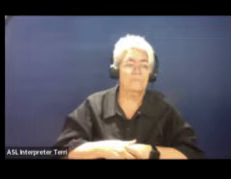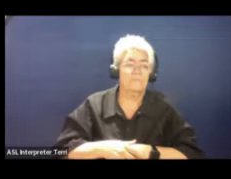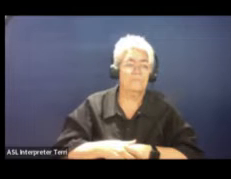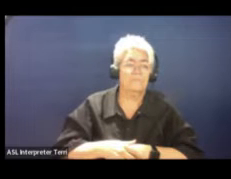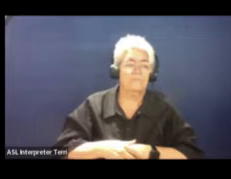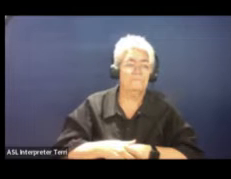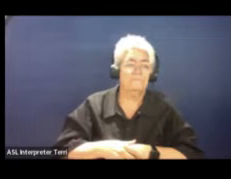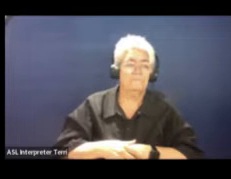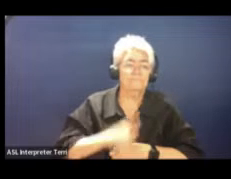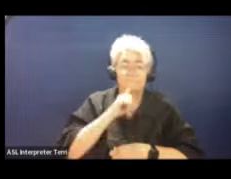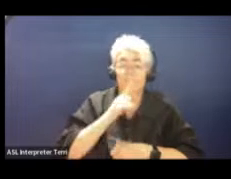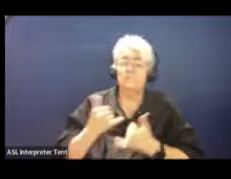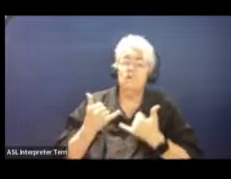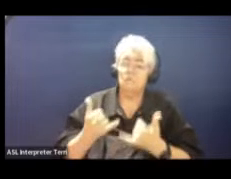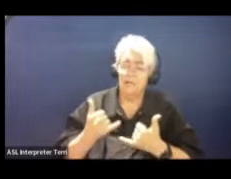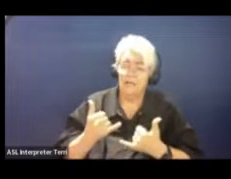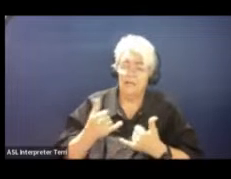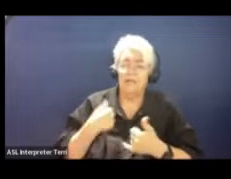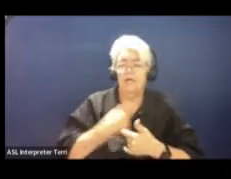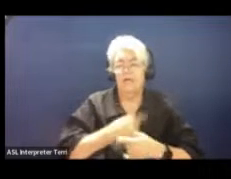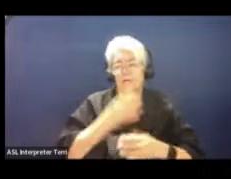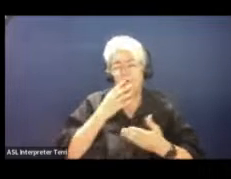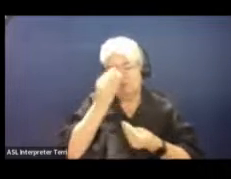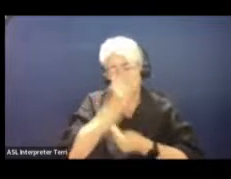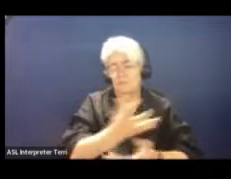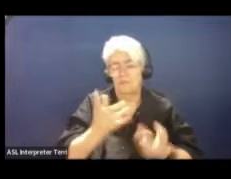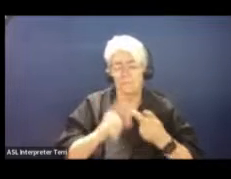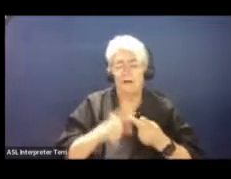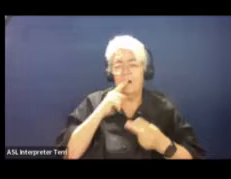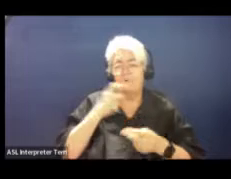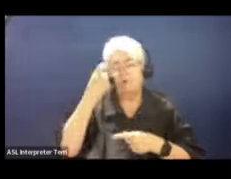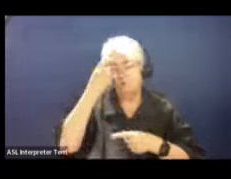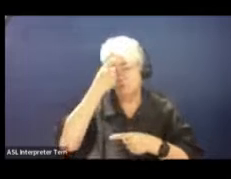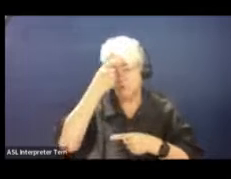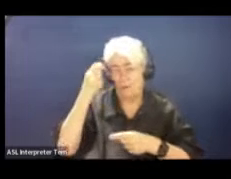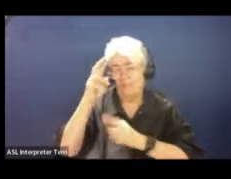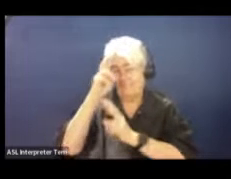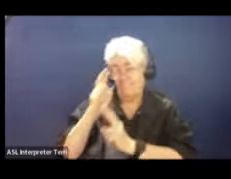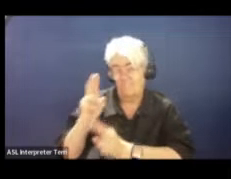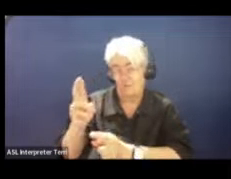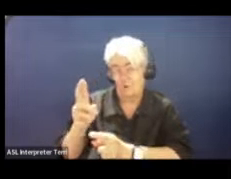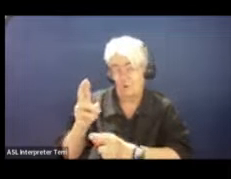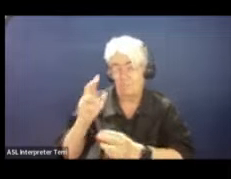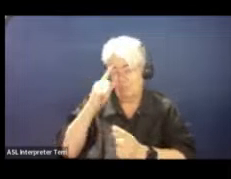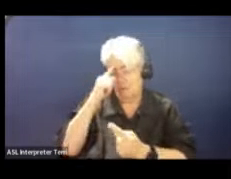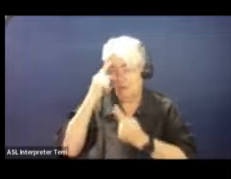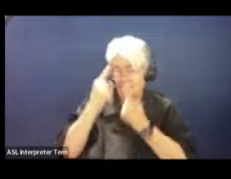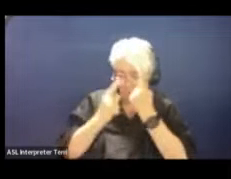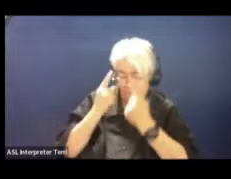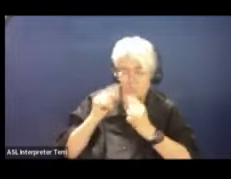Today's webinar is about trauma informed approach to brain injury screening. We're very excited to be bringing this to you. It is